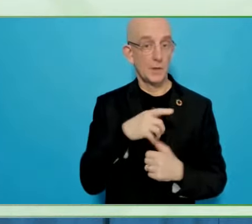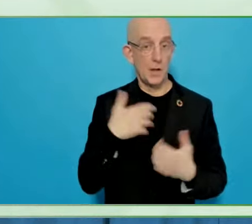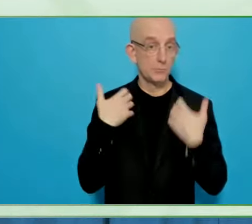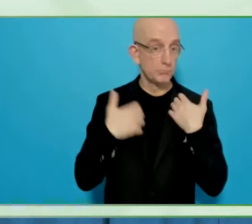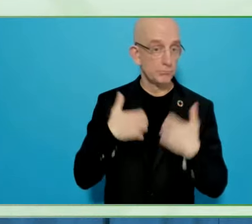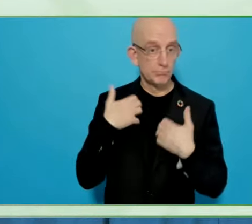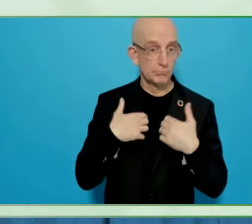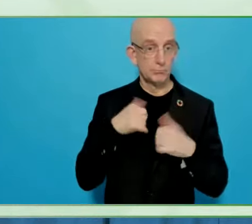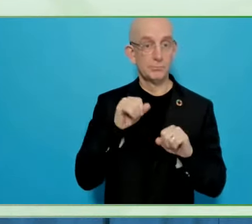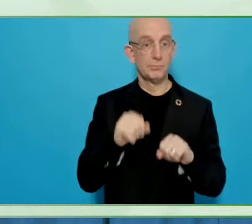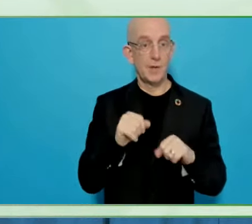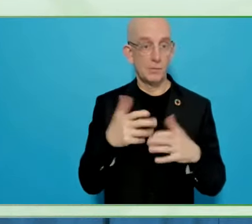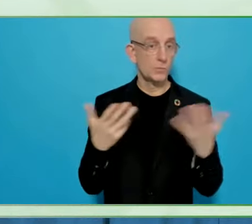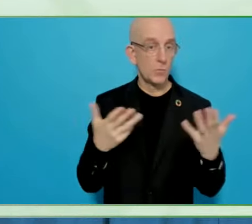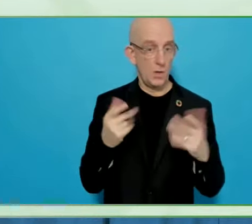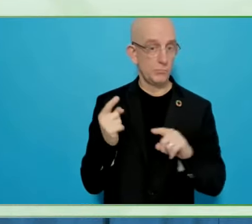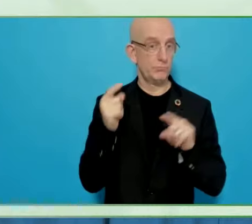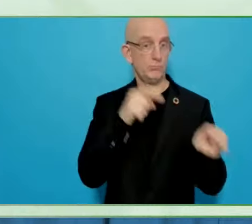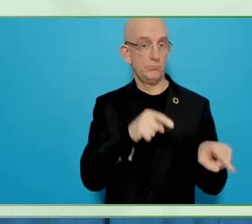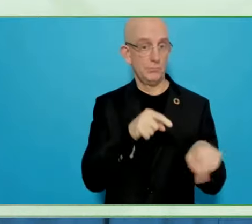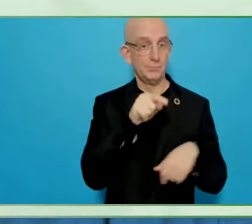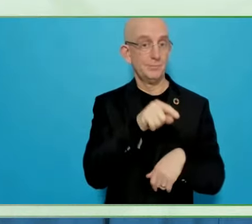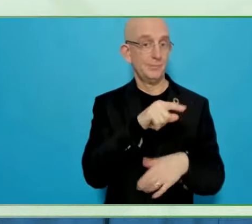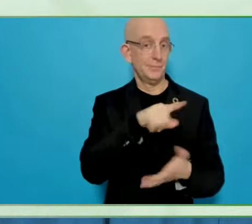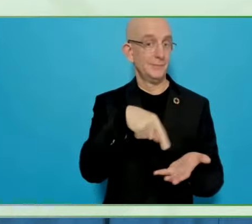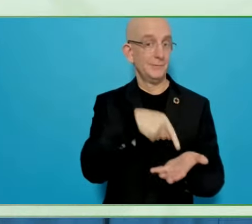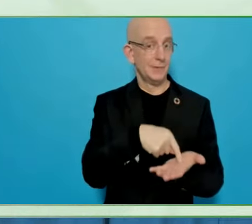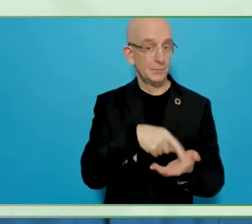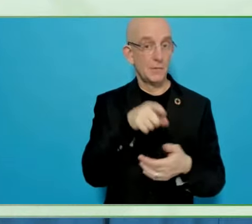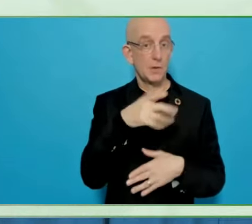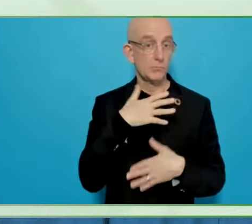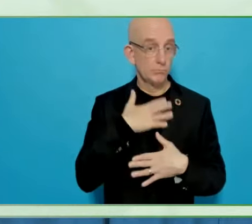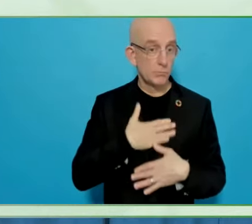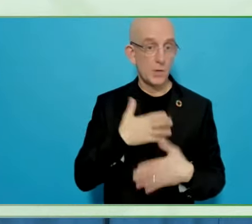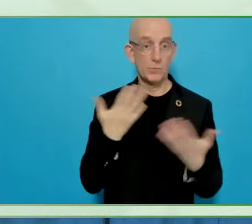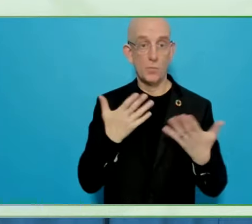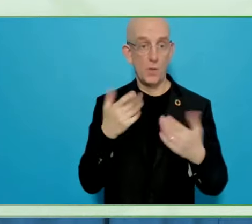learn or share your knowledge and do the training.